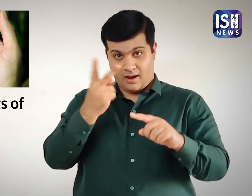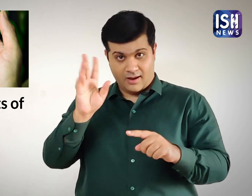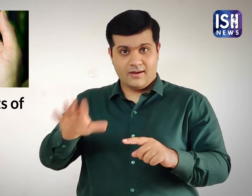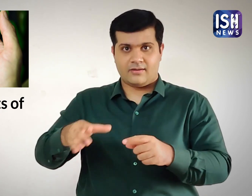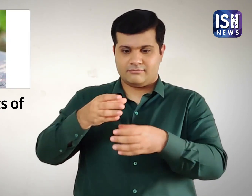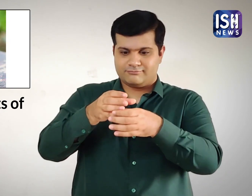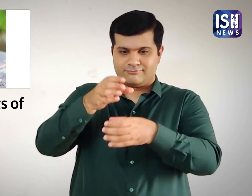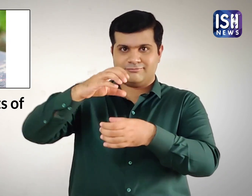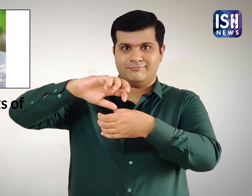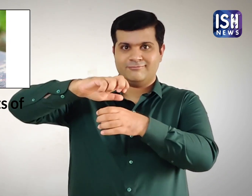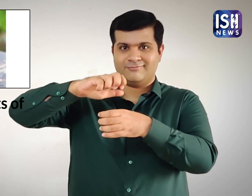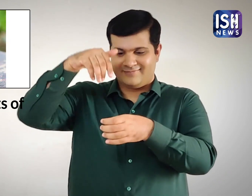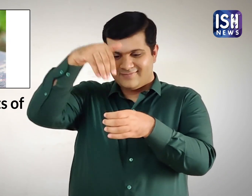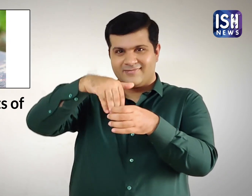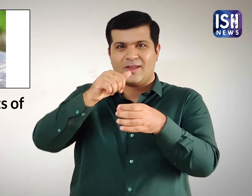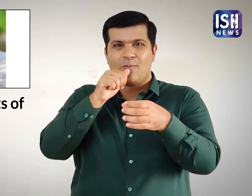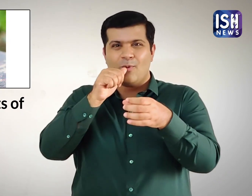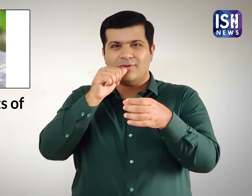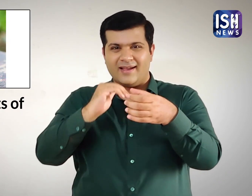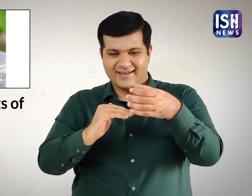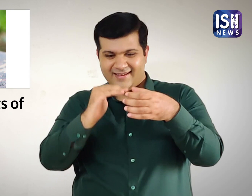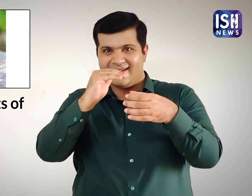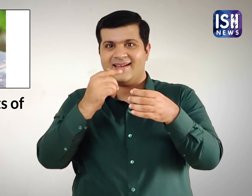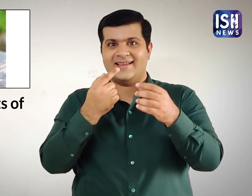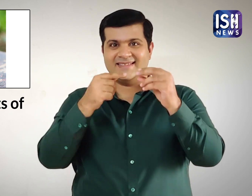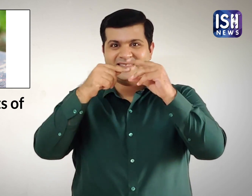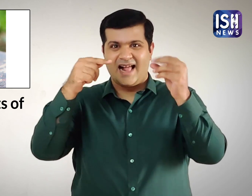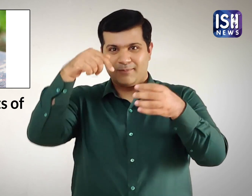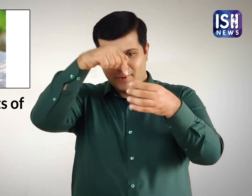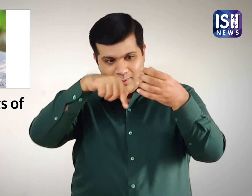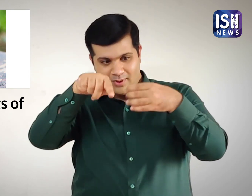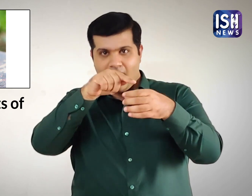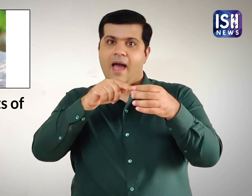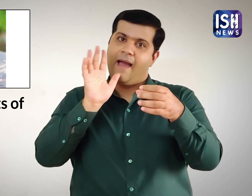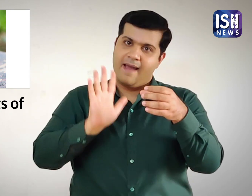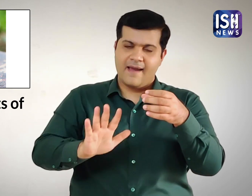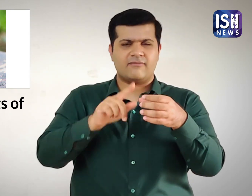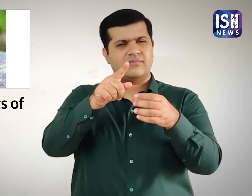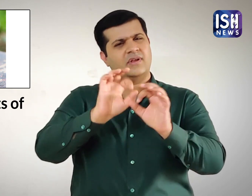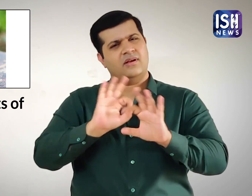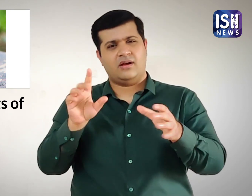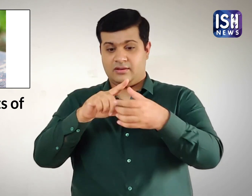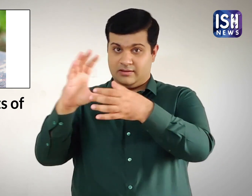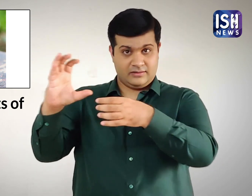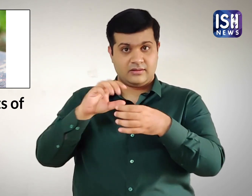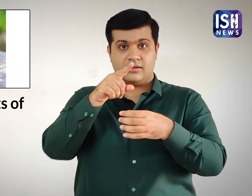They are also available bottled in a water like solution.